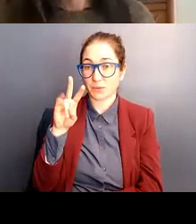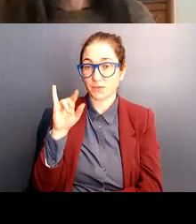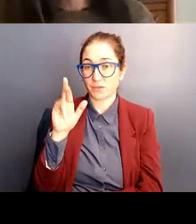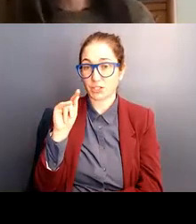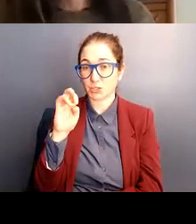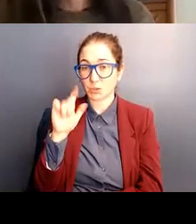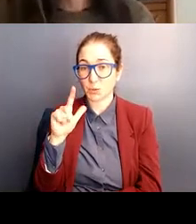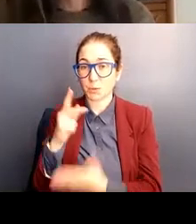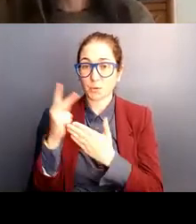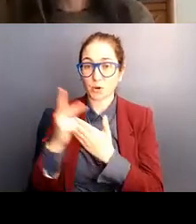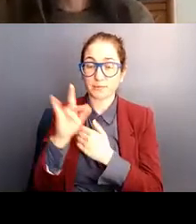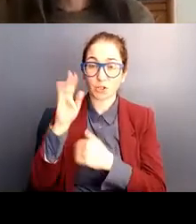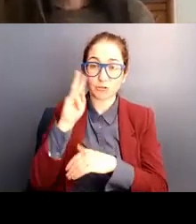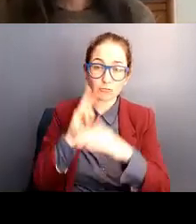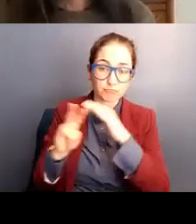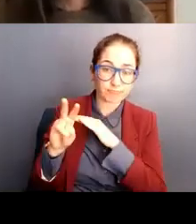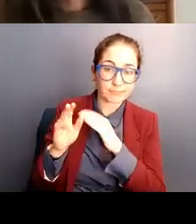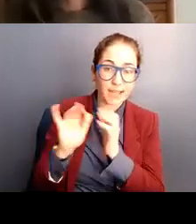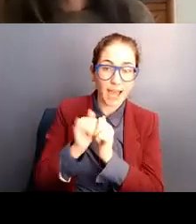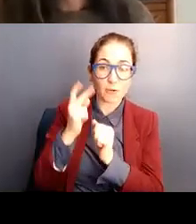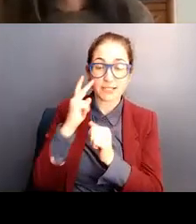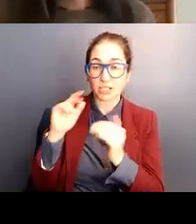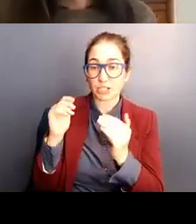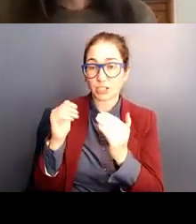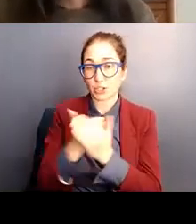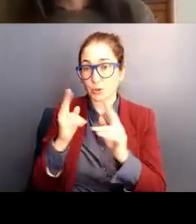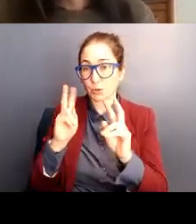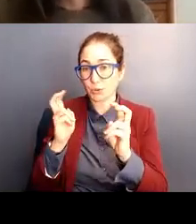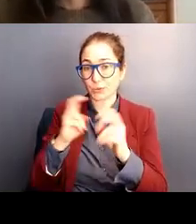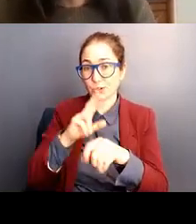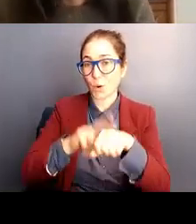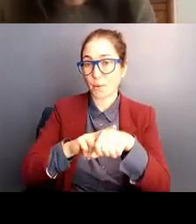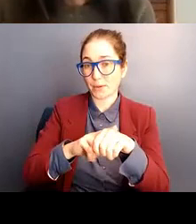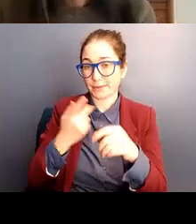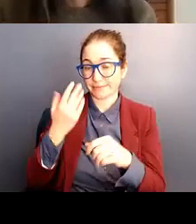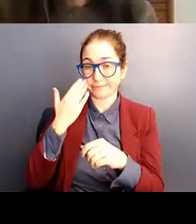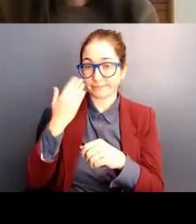the future. How we see our new normal as we go back to doing some